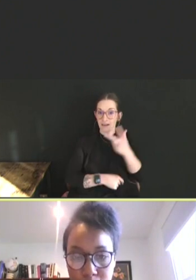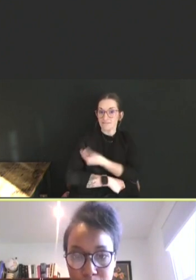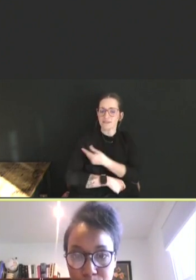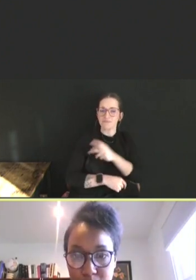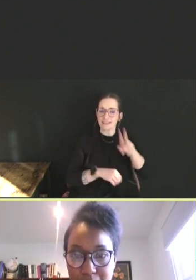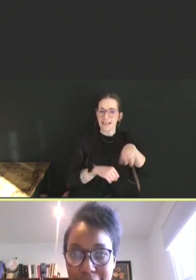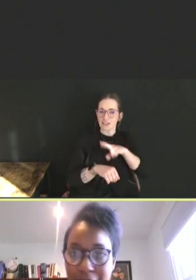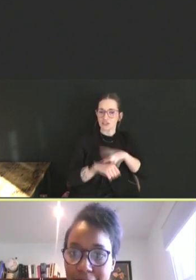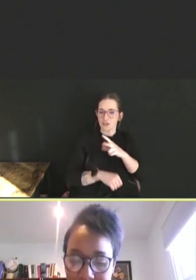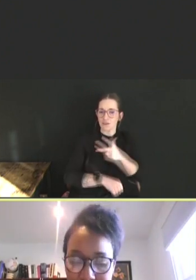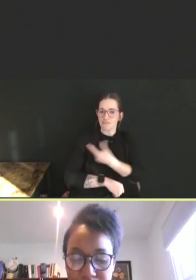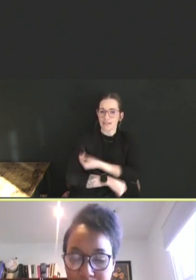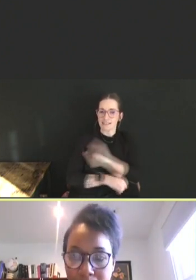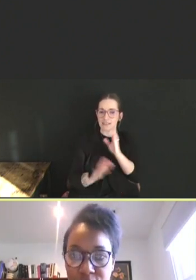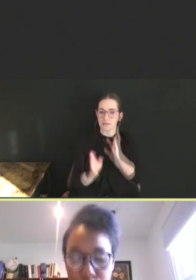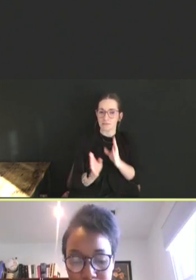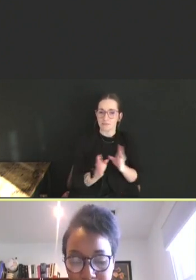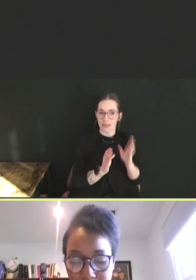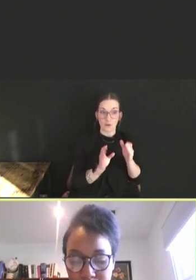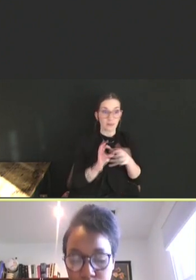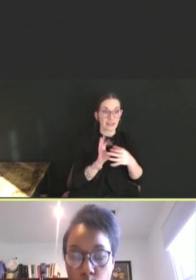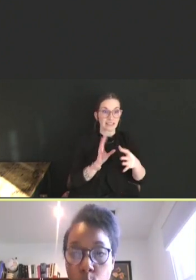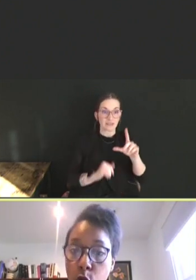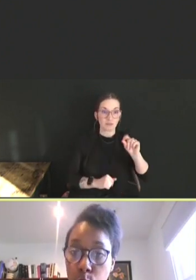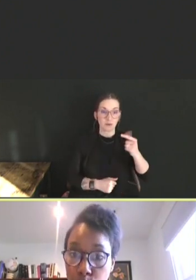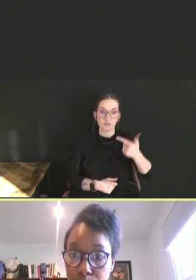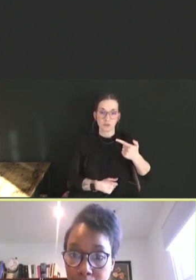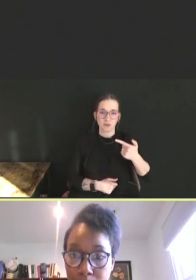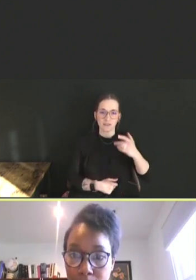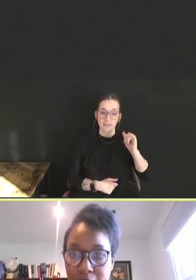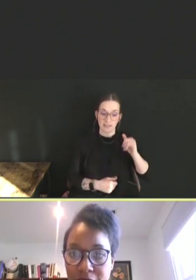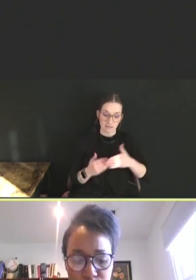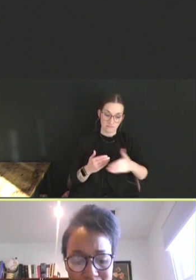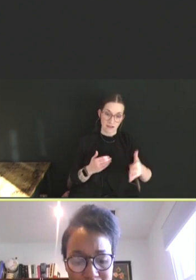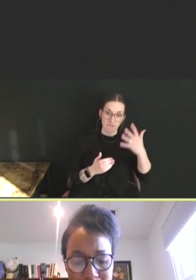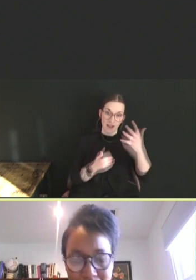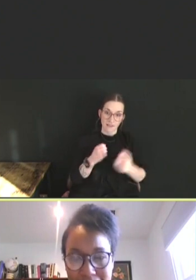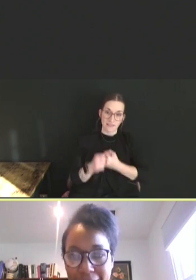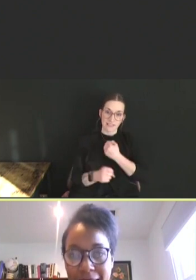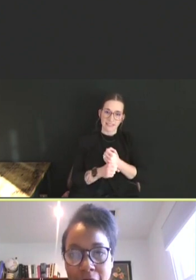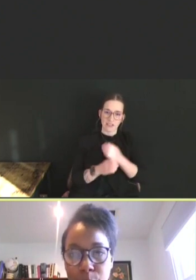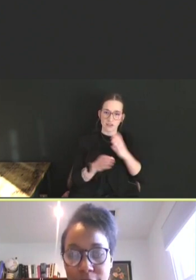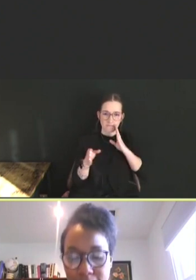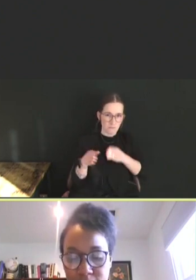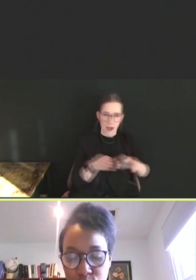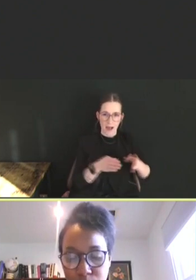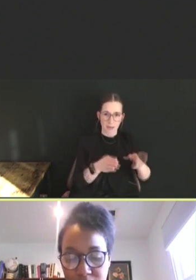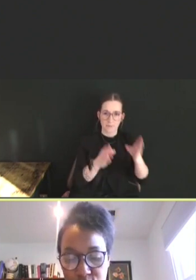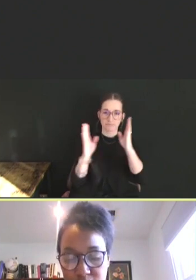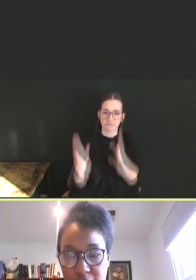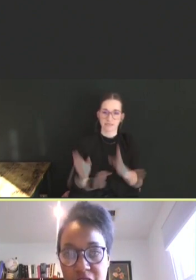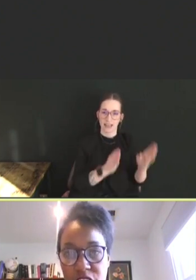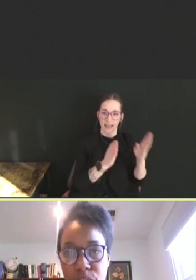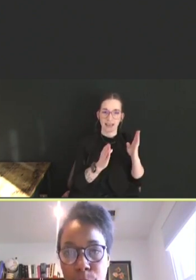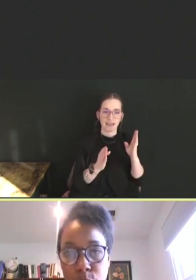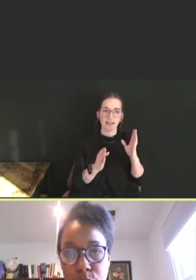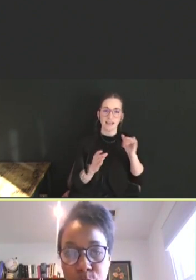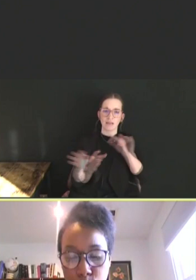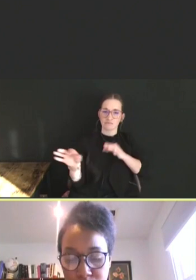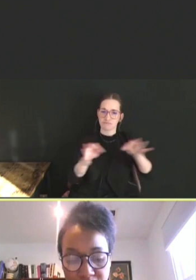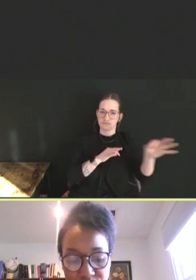It is a five-year plan or roadmap that articulates a comprehensive strategy to bolster coordination